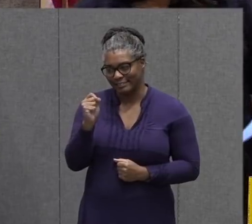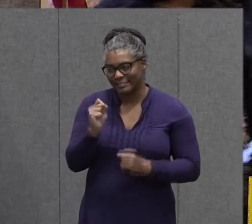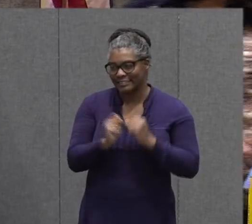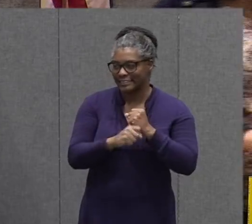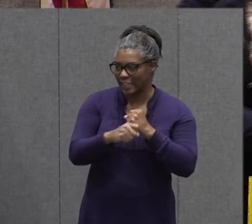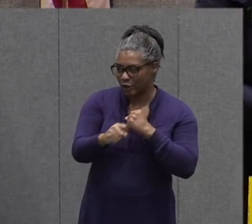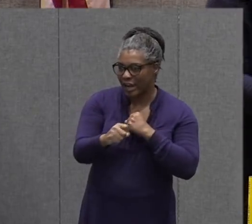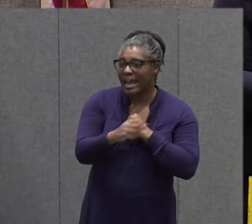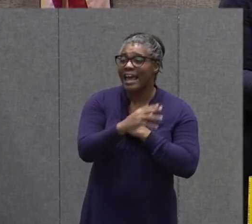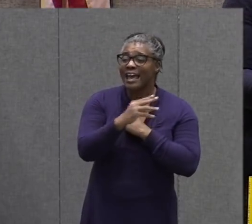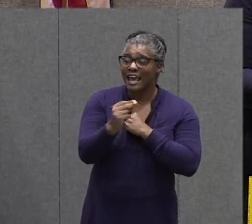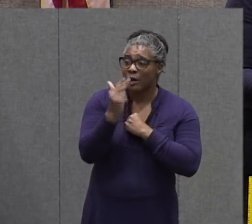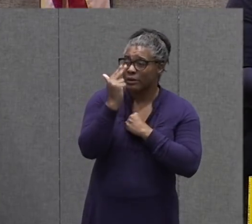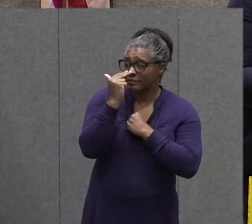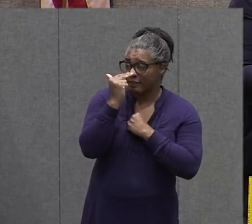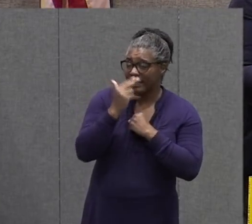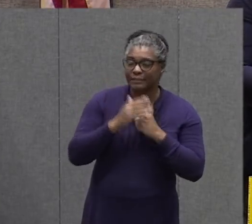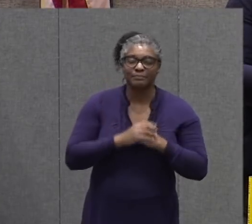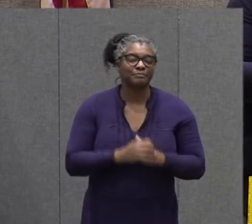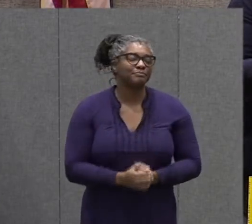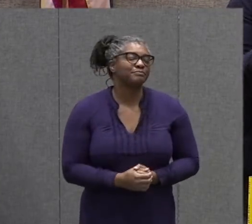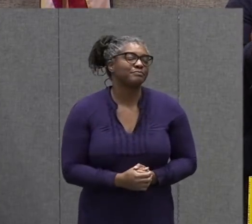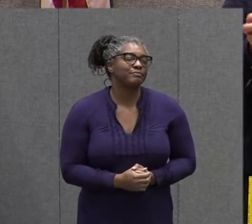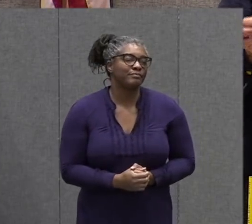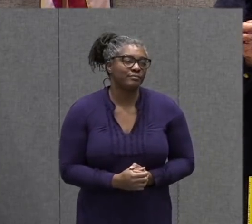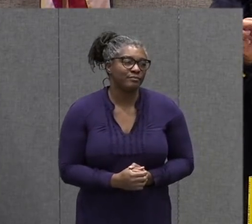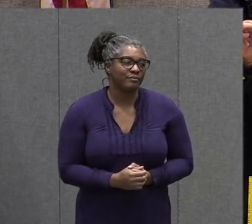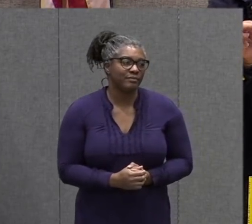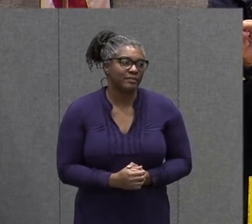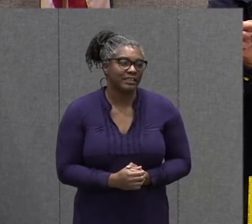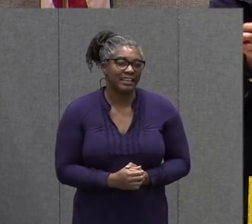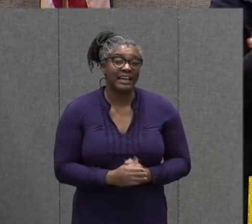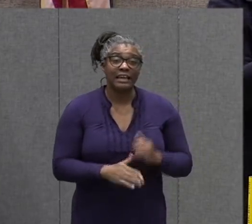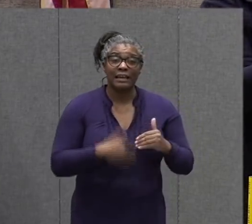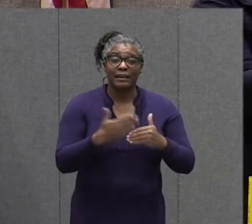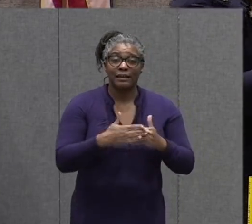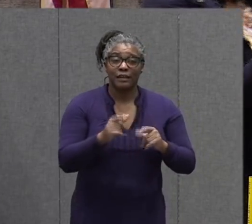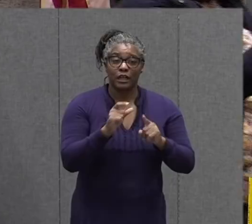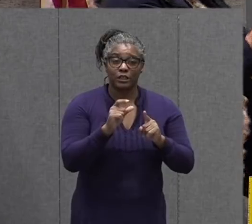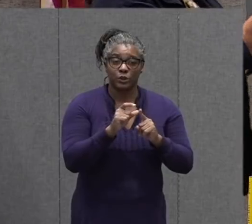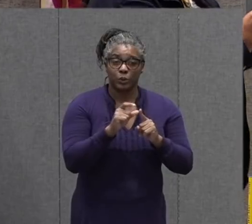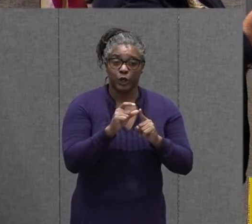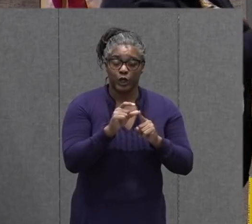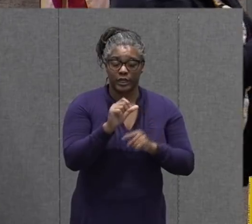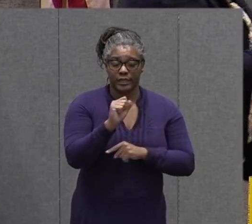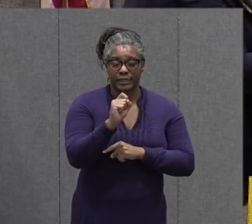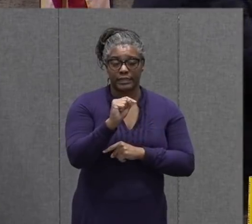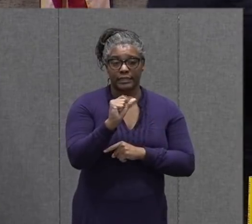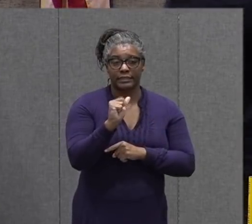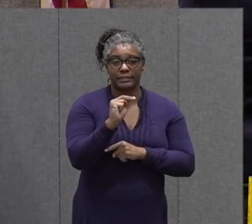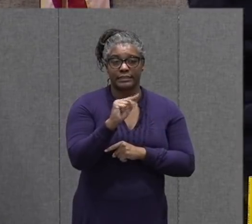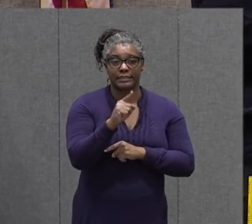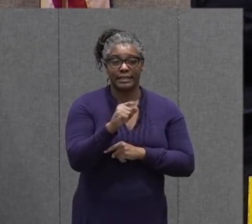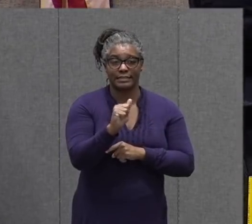[Miss Martindale] Thank you. [Miss Garcia] Our next word is stanza. [Miss Martindale] Okay, [Miss Garcia] Stanza. [Miss Martindale] So, I'm gonna be honest,